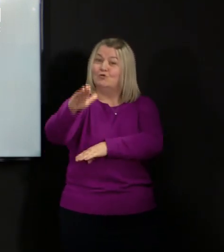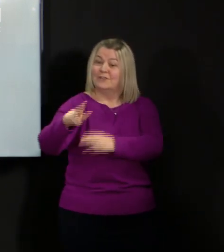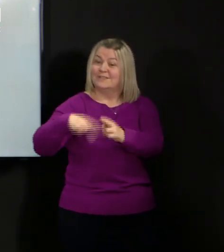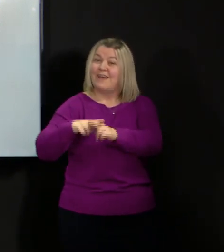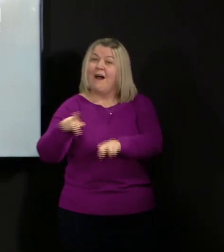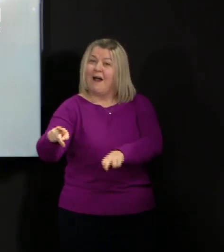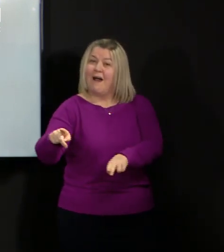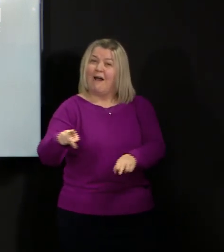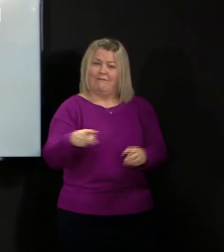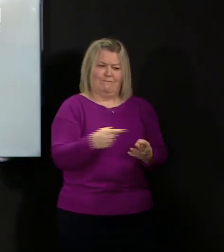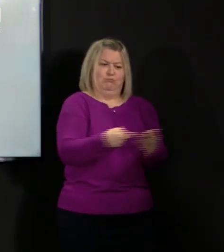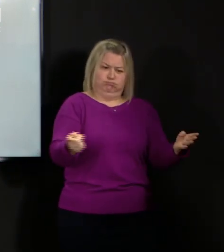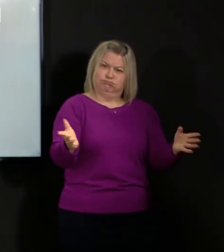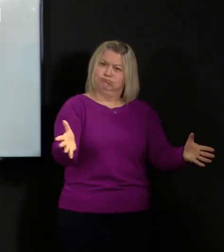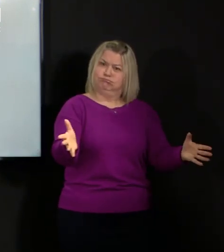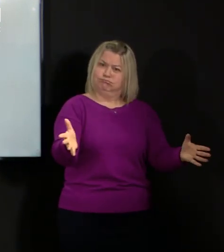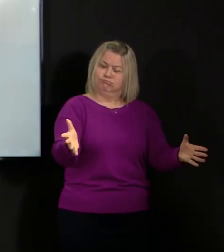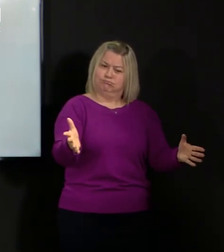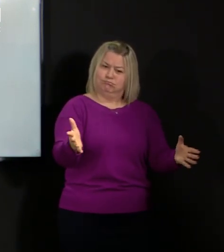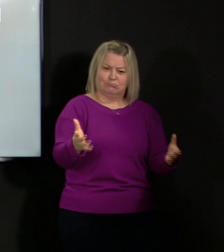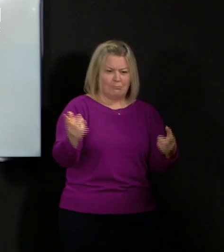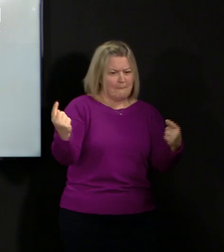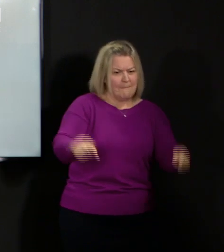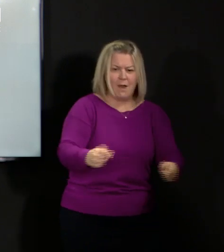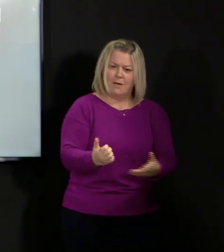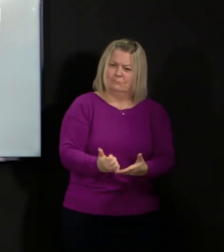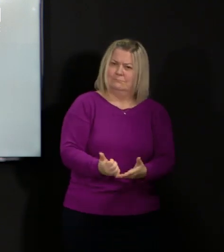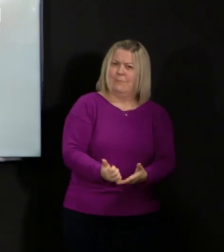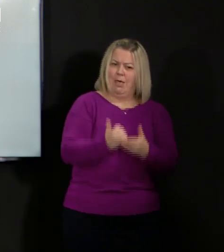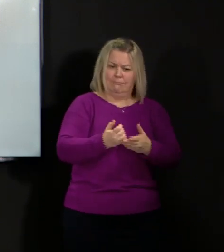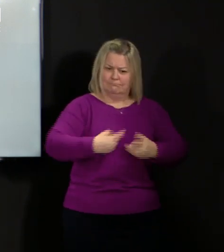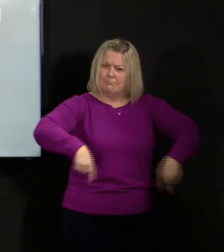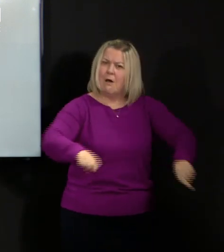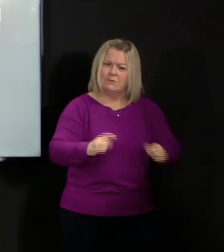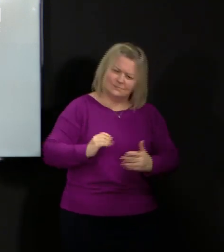help us meet the challenge ahead and to help us deliver the highest quality